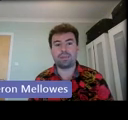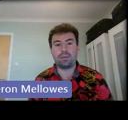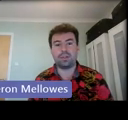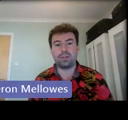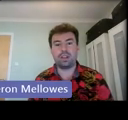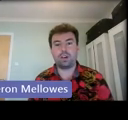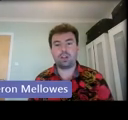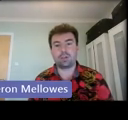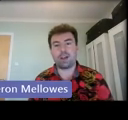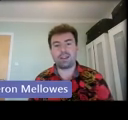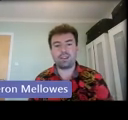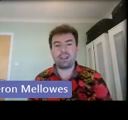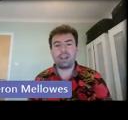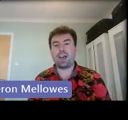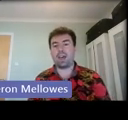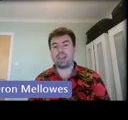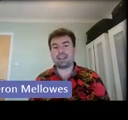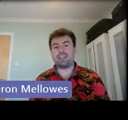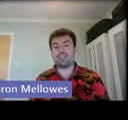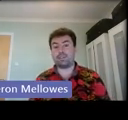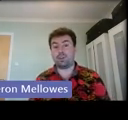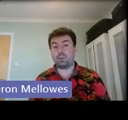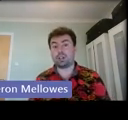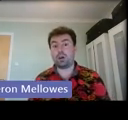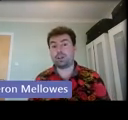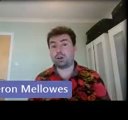Empowerment on the bottom right in attendance at the launch along with the